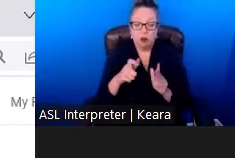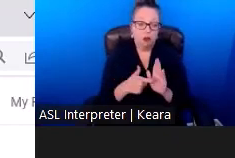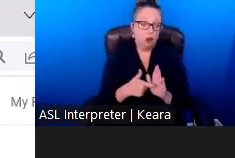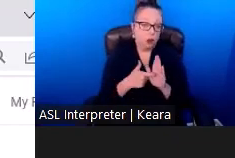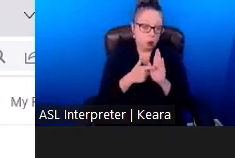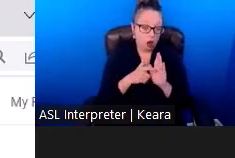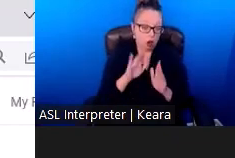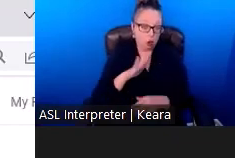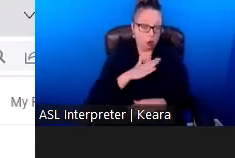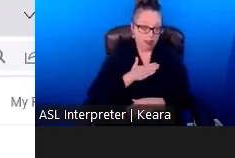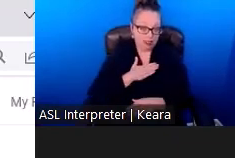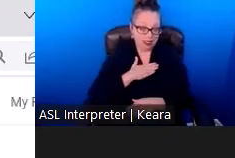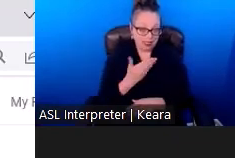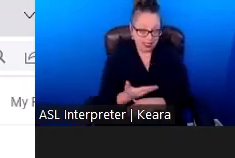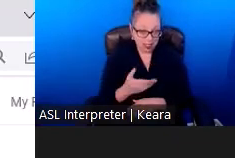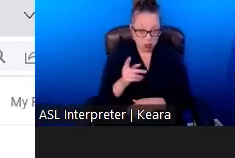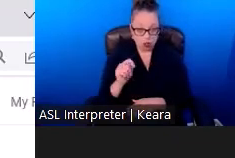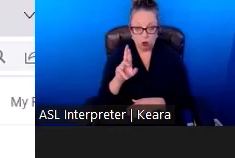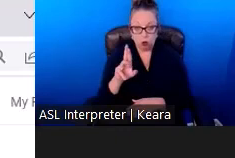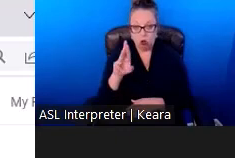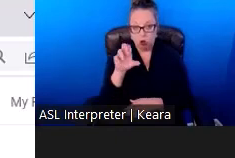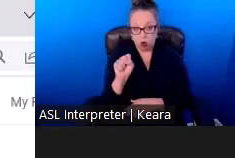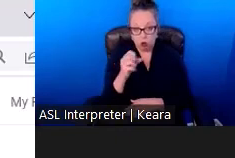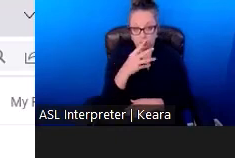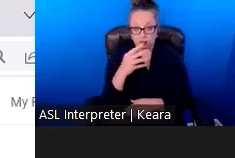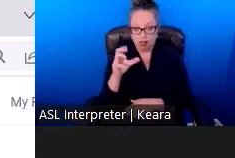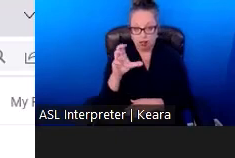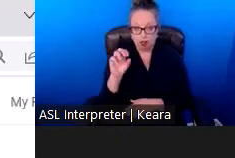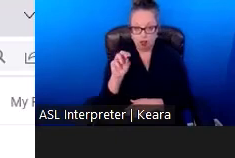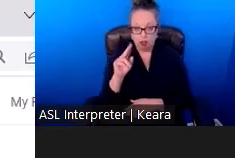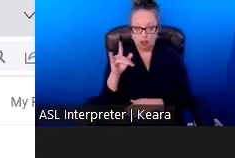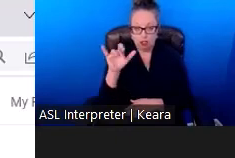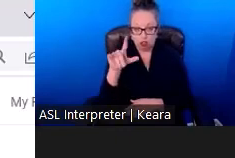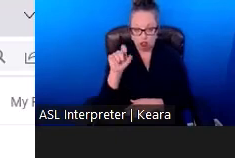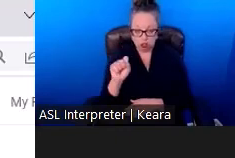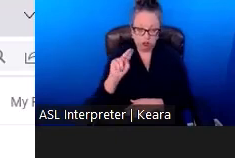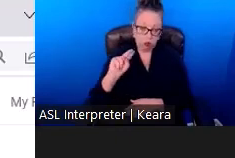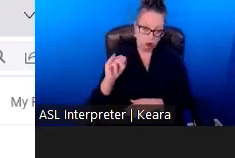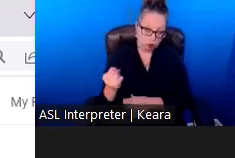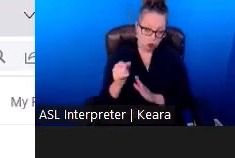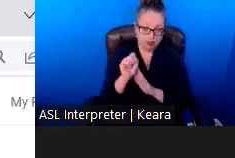to the terms and conditions of the New Jersey State Council on the Arts Individual Artist